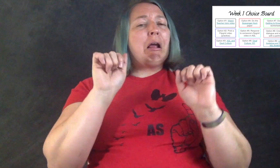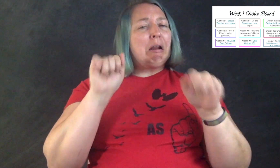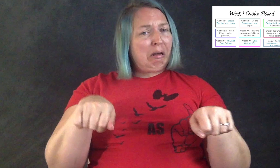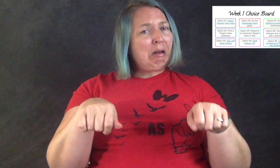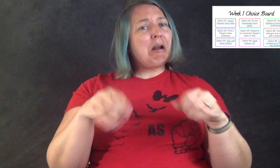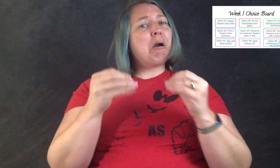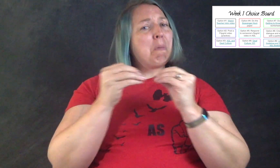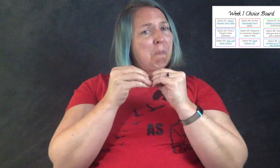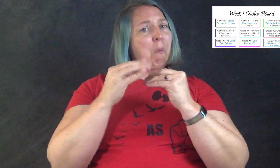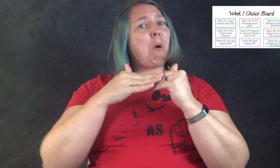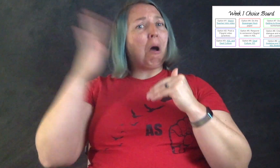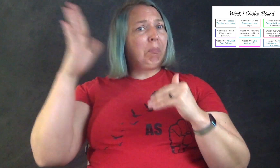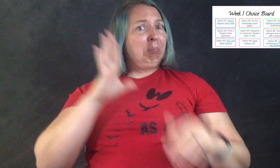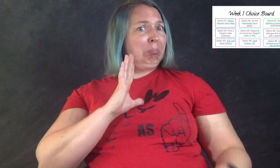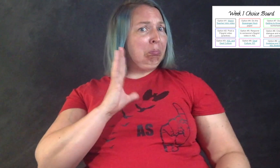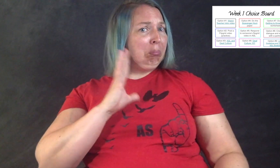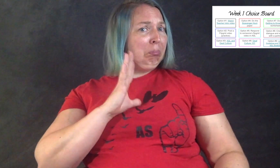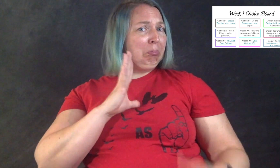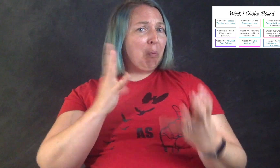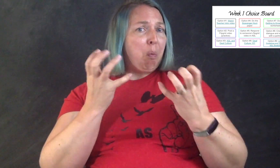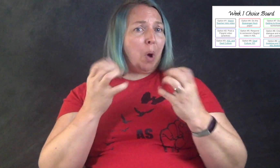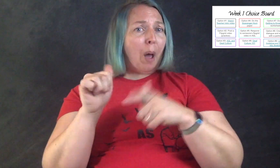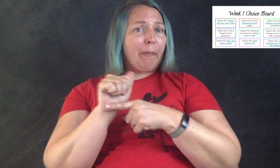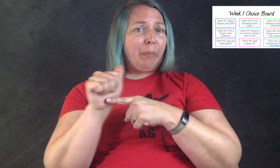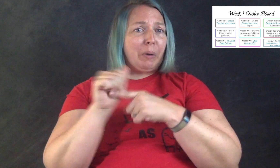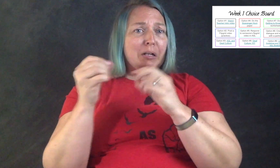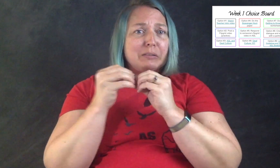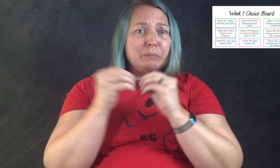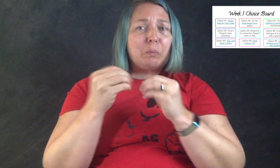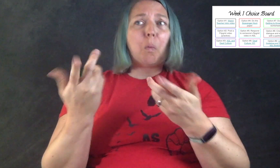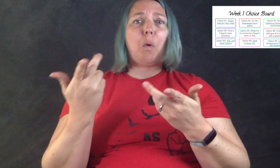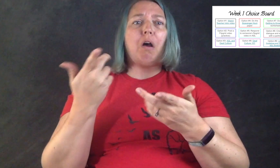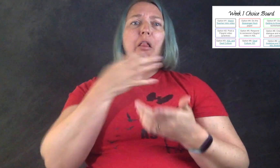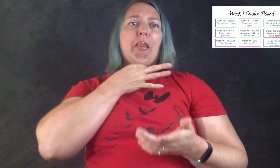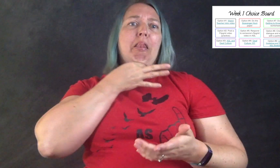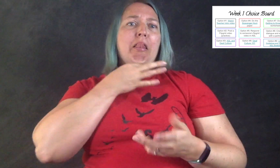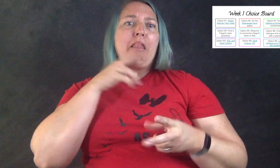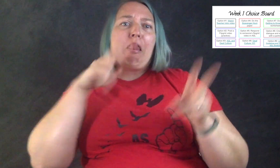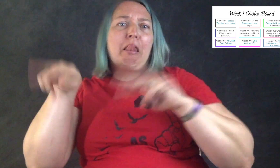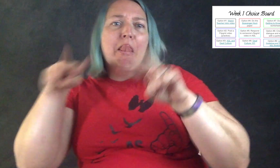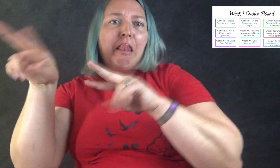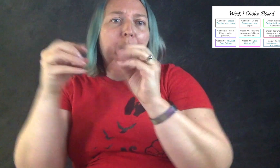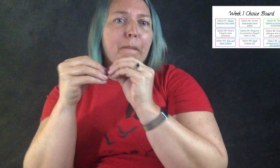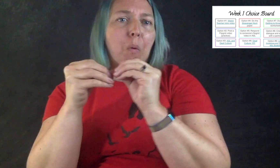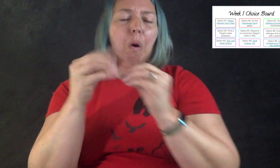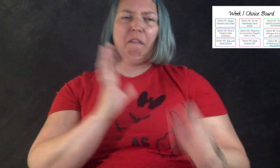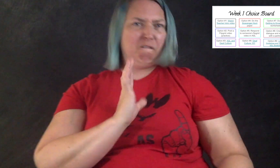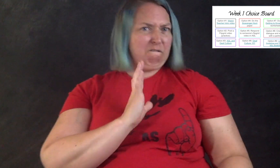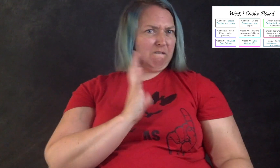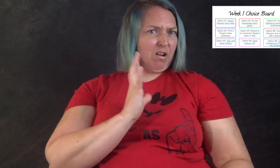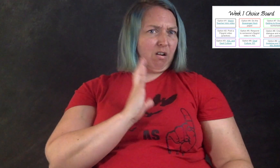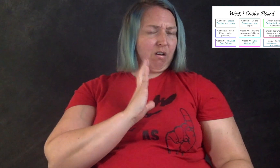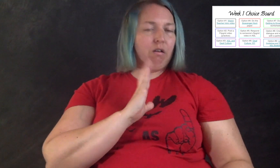You can do more than that if you want to practice more or curious about the other things. That's fine with me!